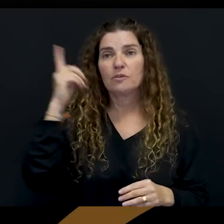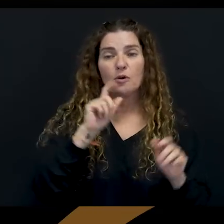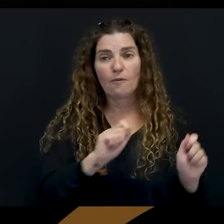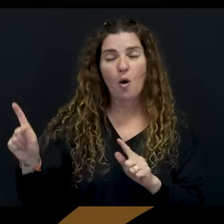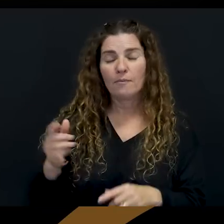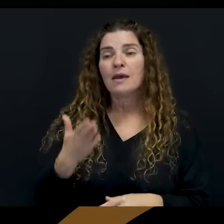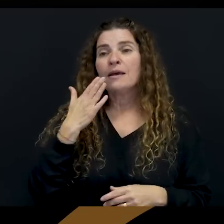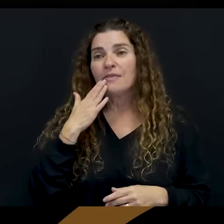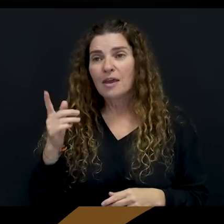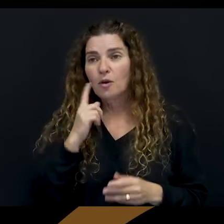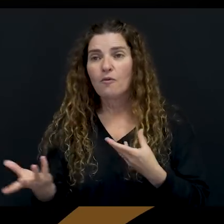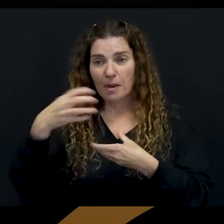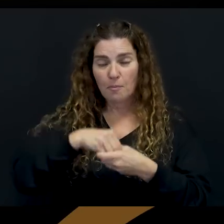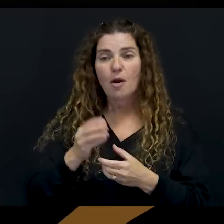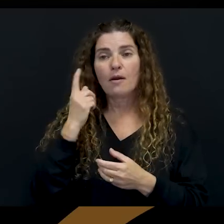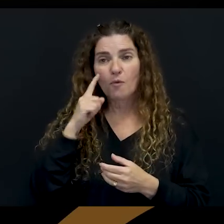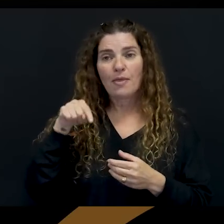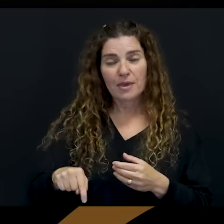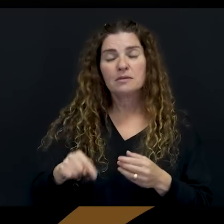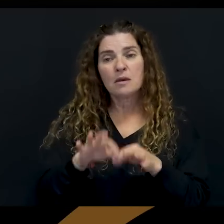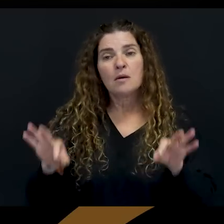Thank you for being part of this important conversation.